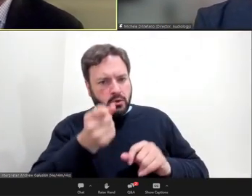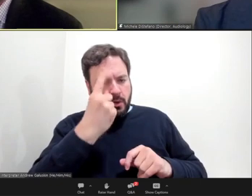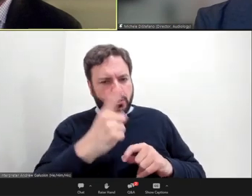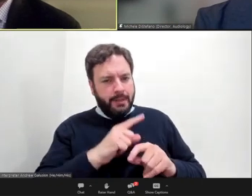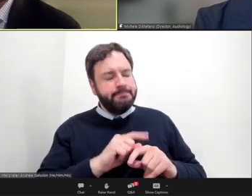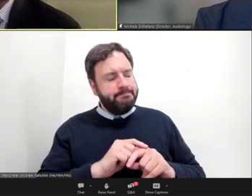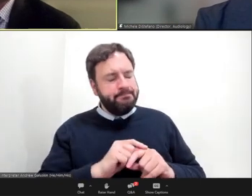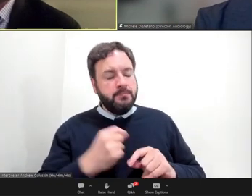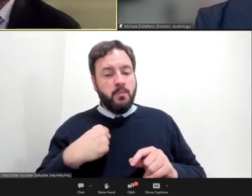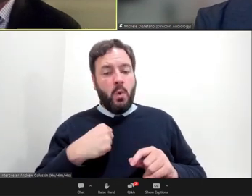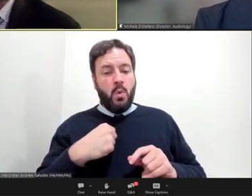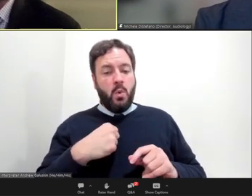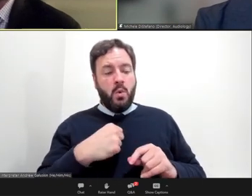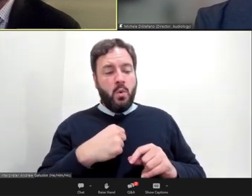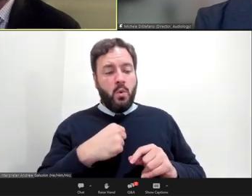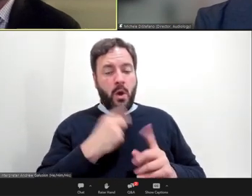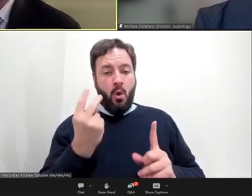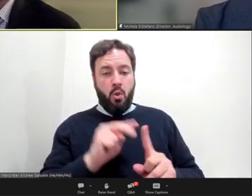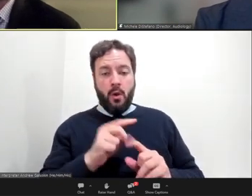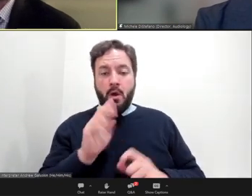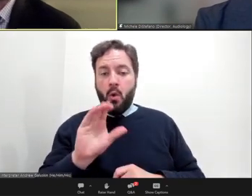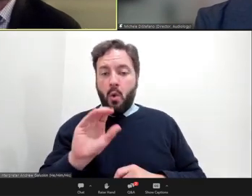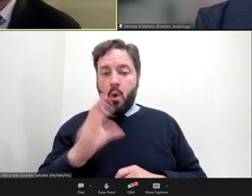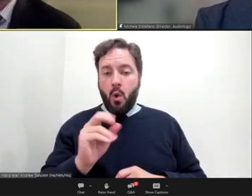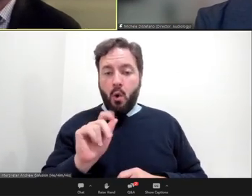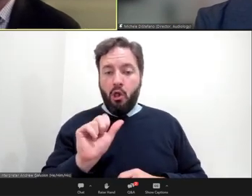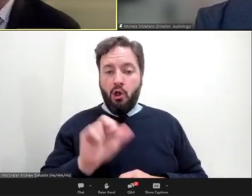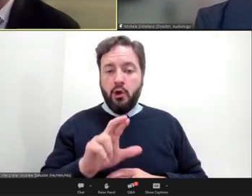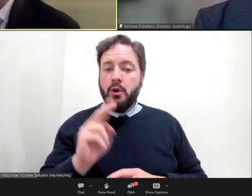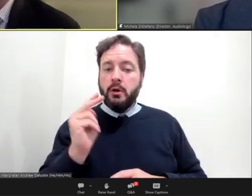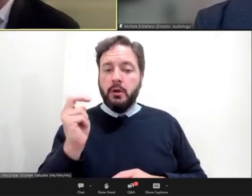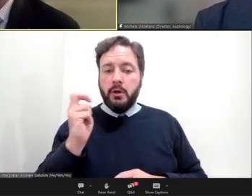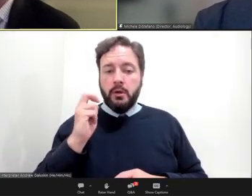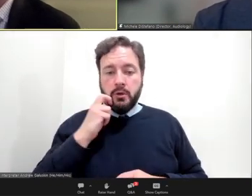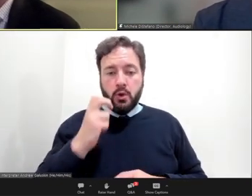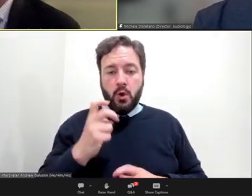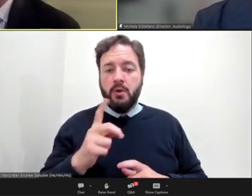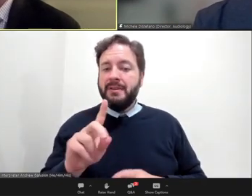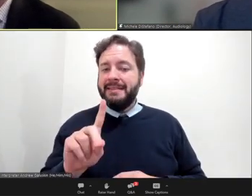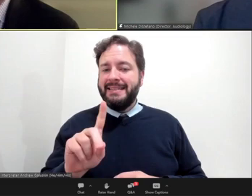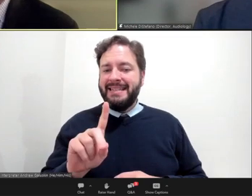We look at cochlear nerve -- I'll call it cochlear nerve deficiency as a sort of a